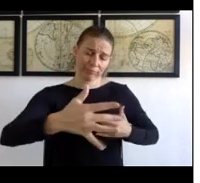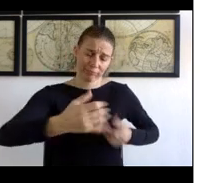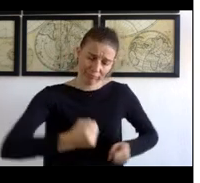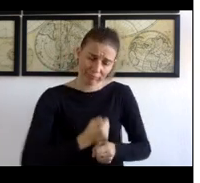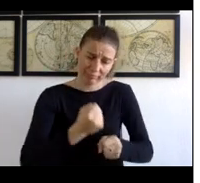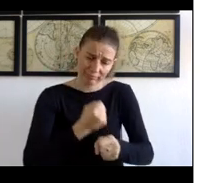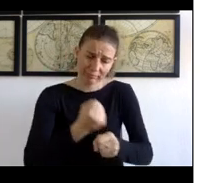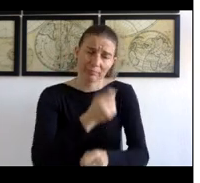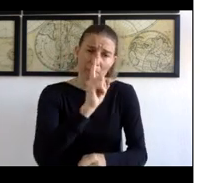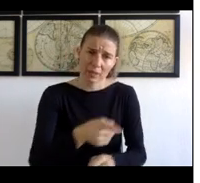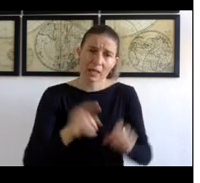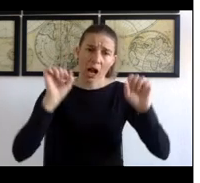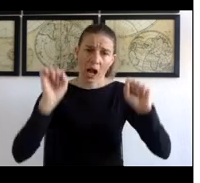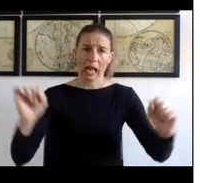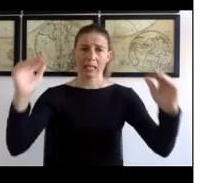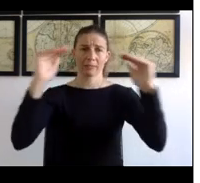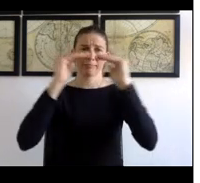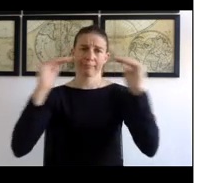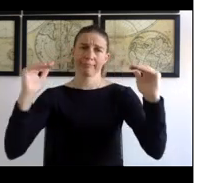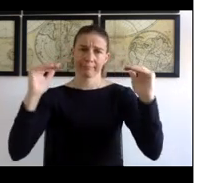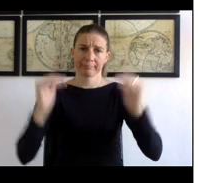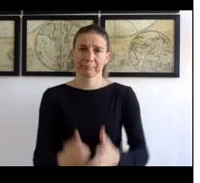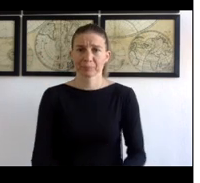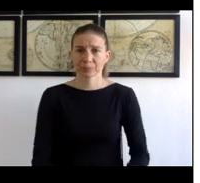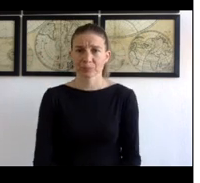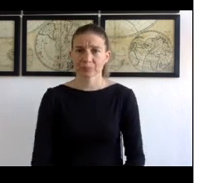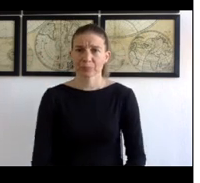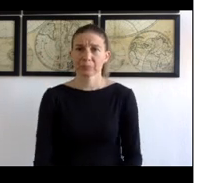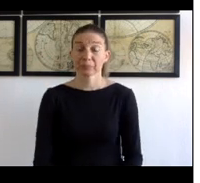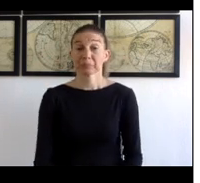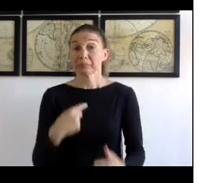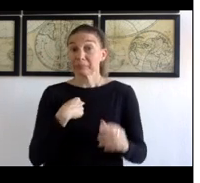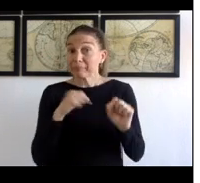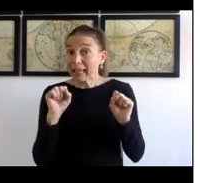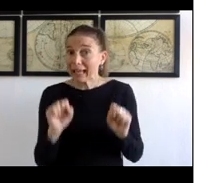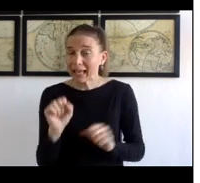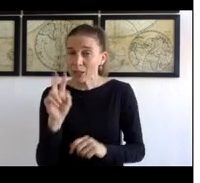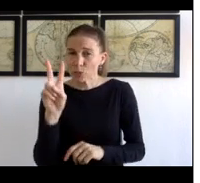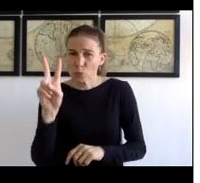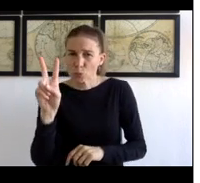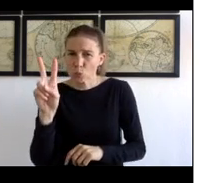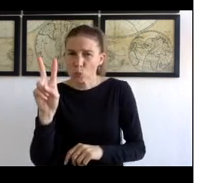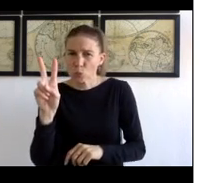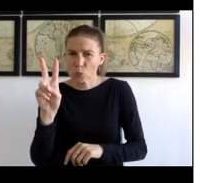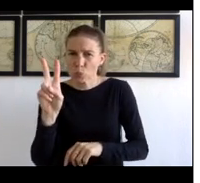If I can take two minutes to highlight that disaggregating the data